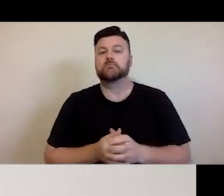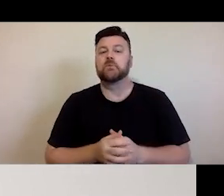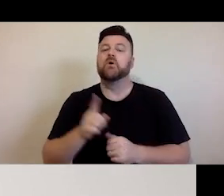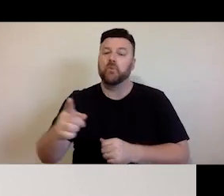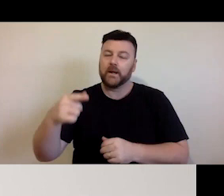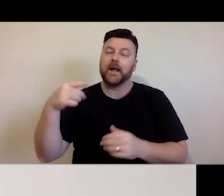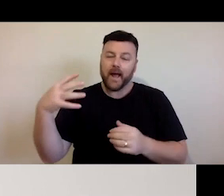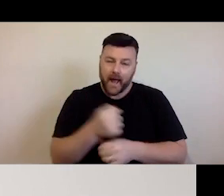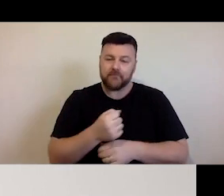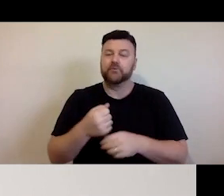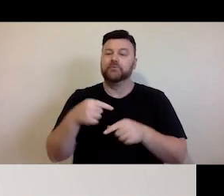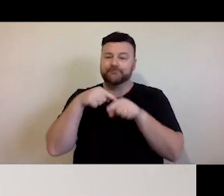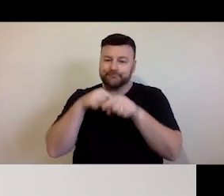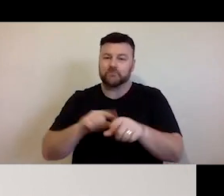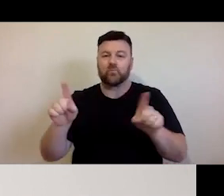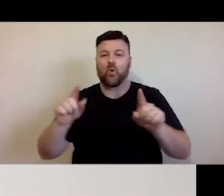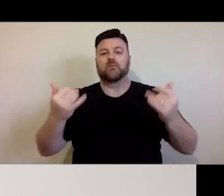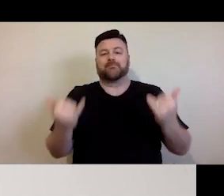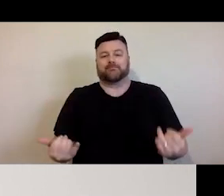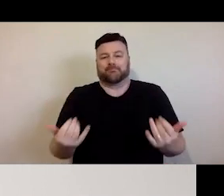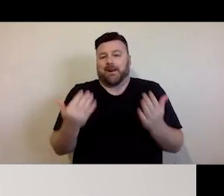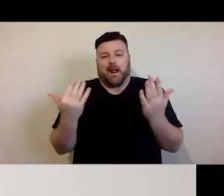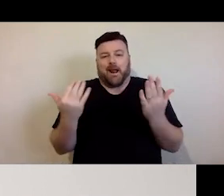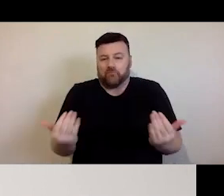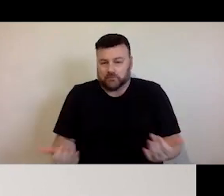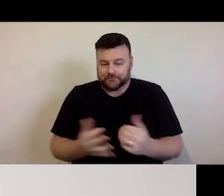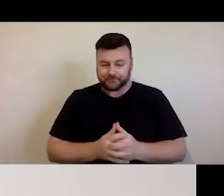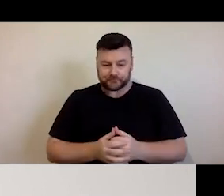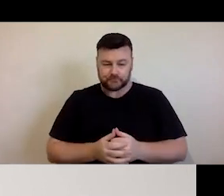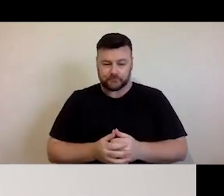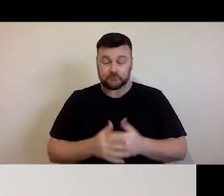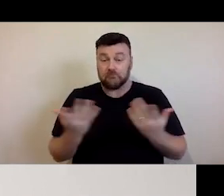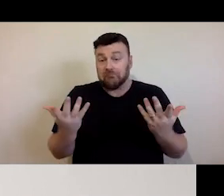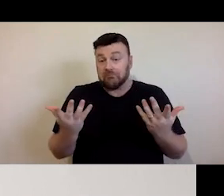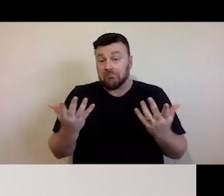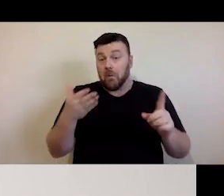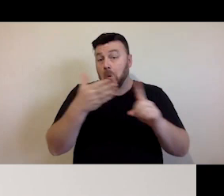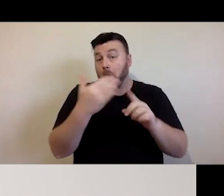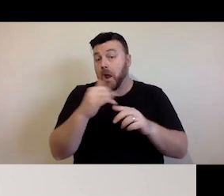paradigms. Whether our goal is to strengthen the existing structures